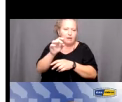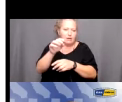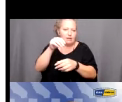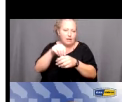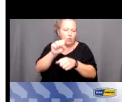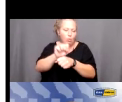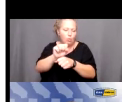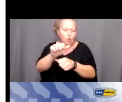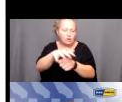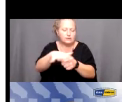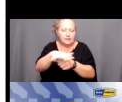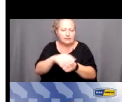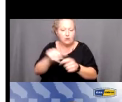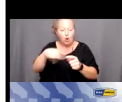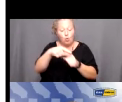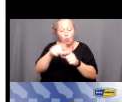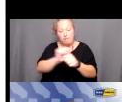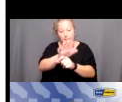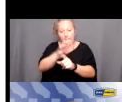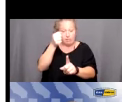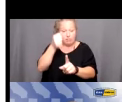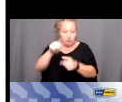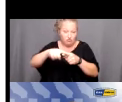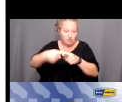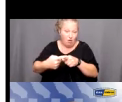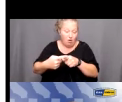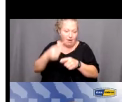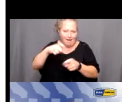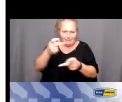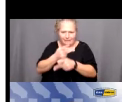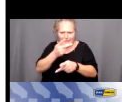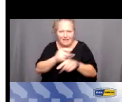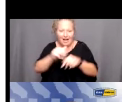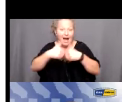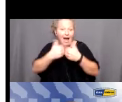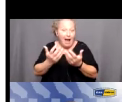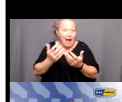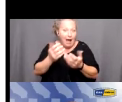When the pandemic started we had to figure out how COVID affected the heat